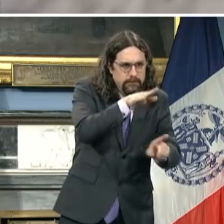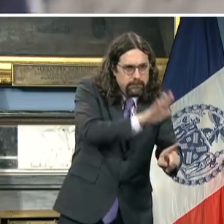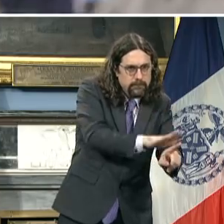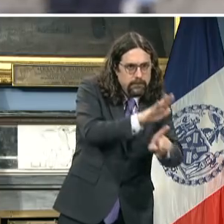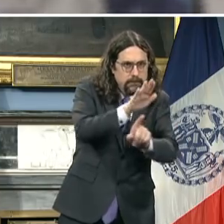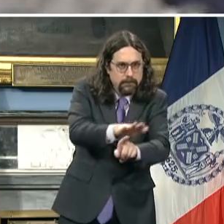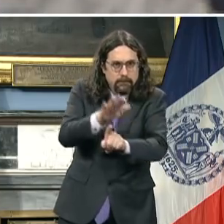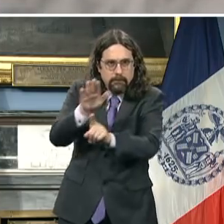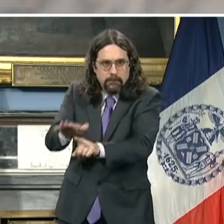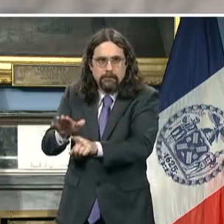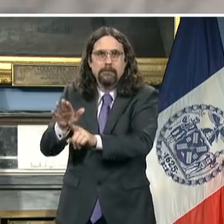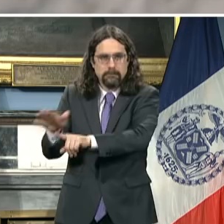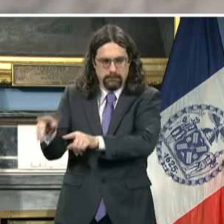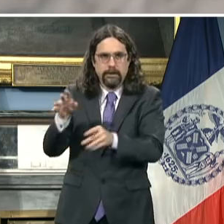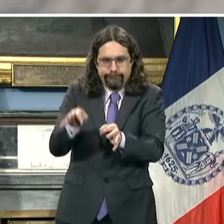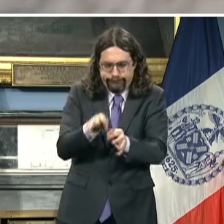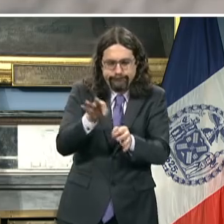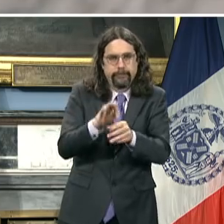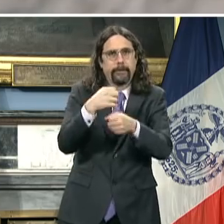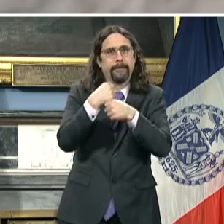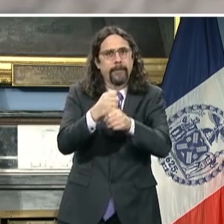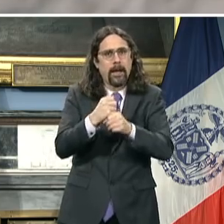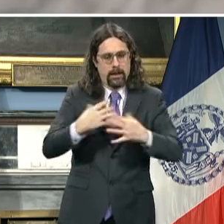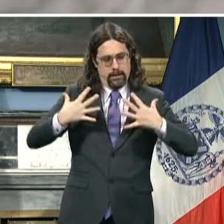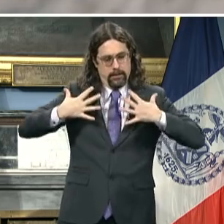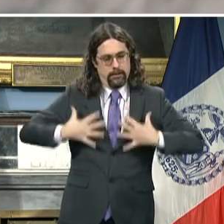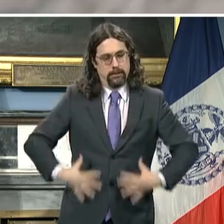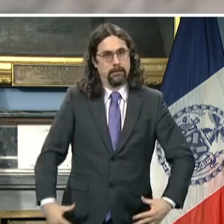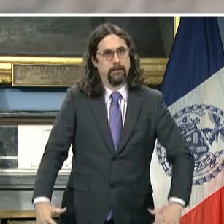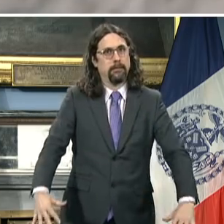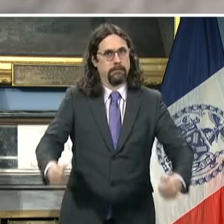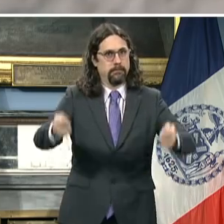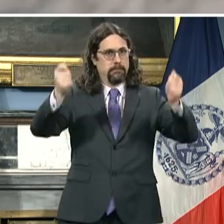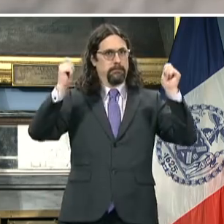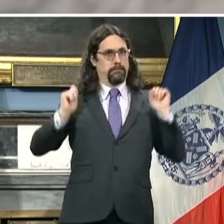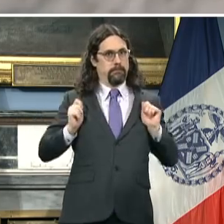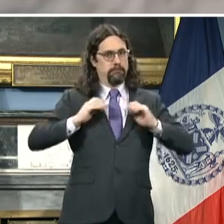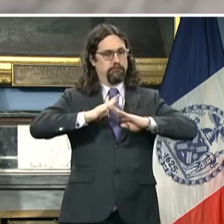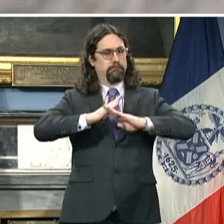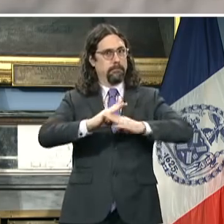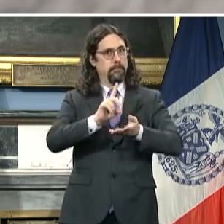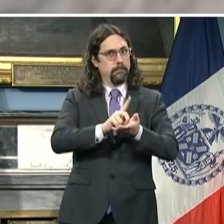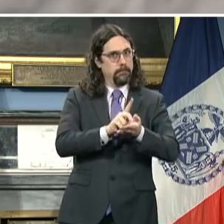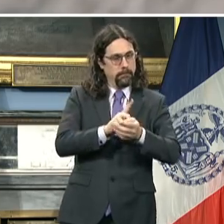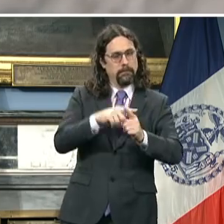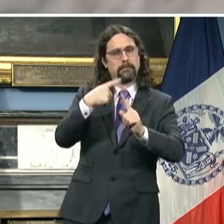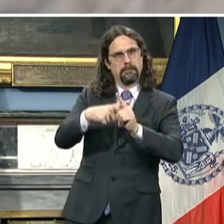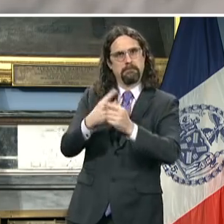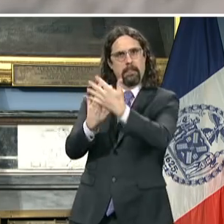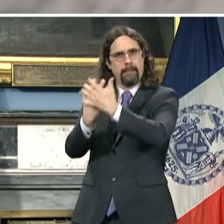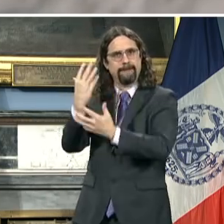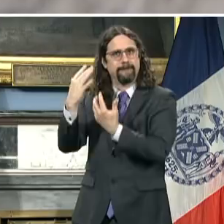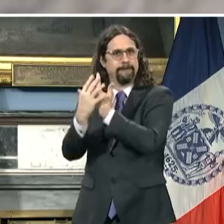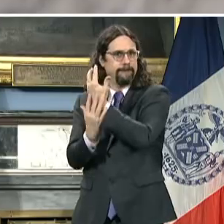BEING SEWN THAT VERY SOON WILL BE PROTECTING OUR FRONT-LINE HEALTH CARE WORKERS. I WANTTO THANK,